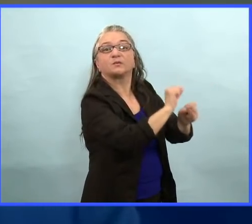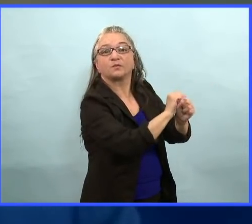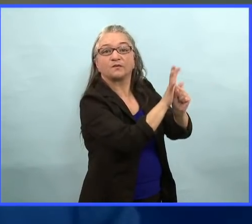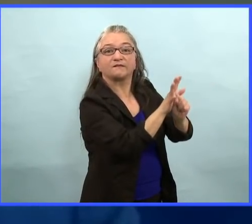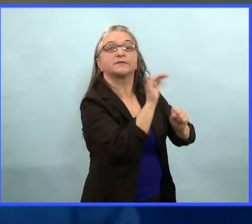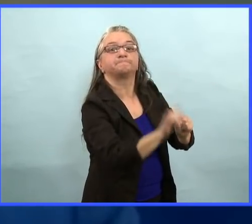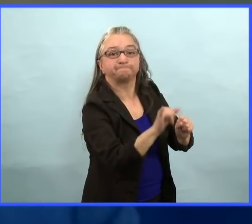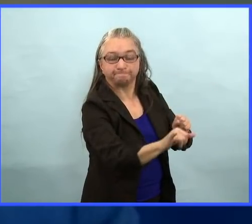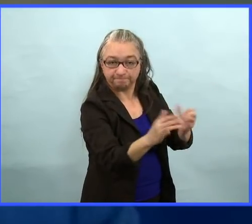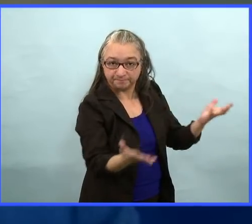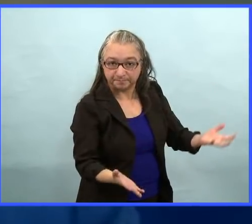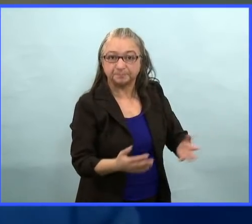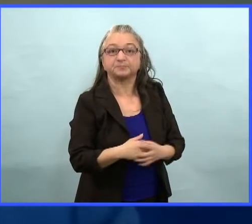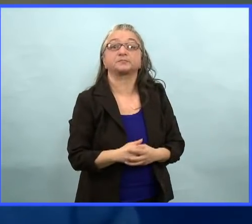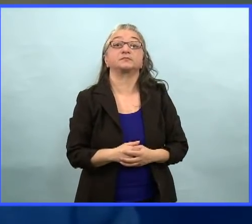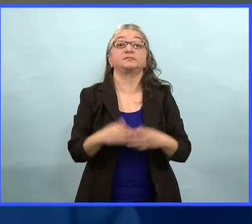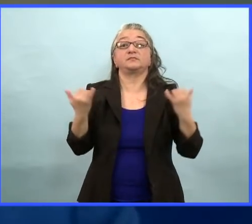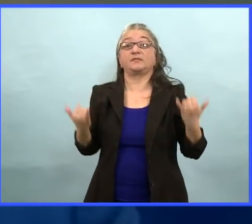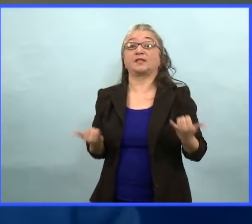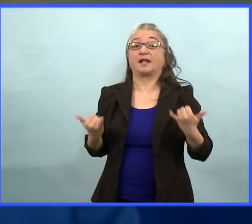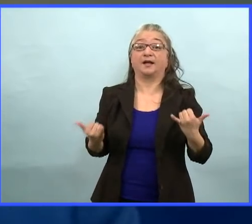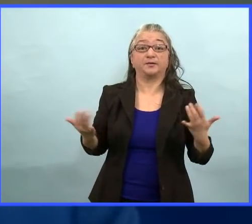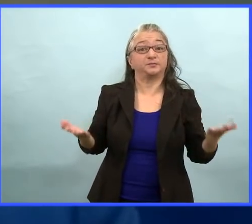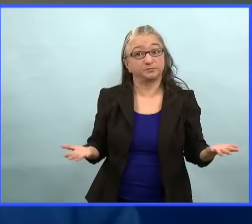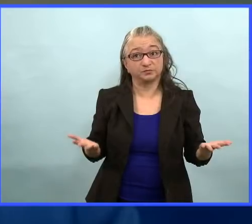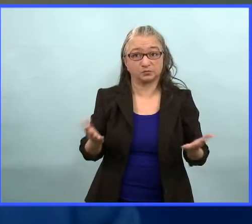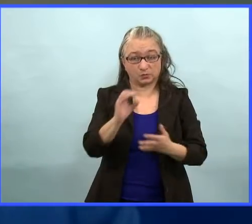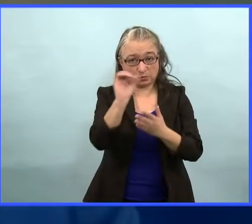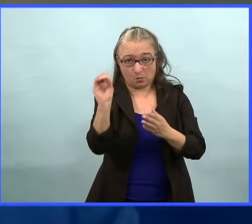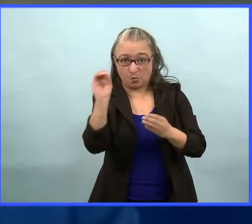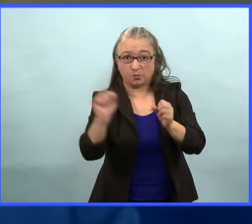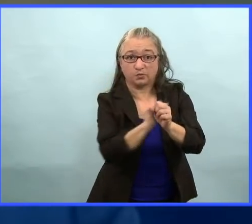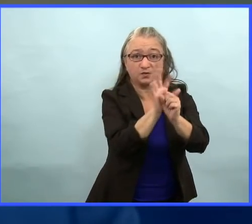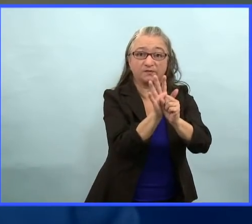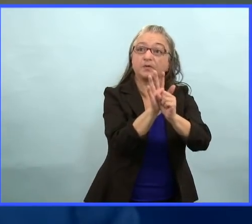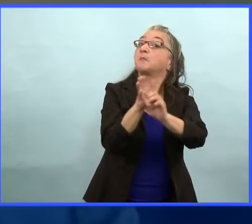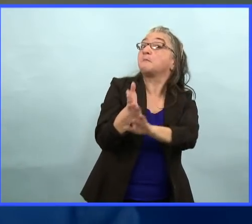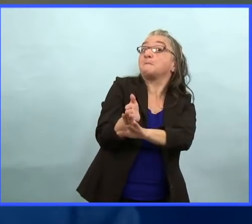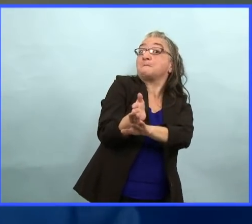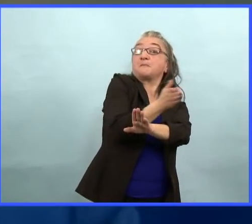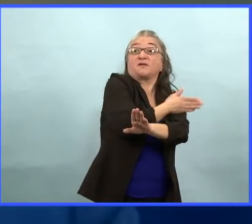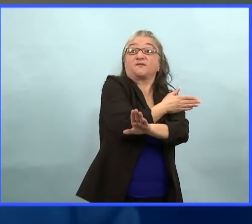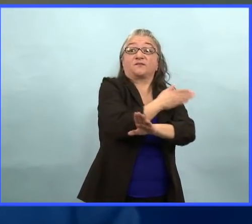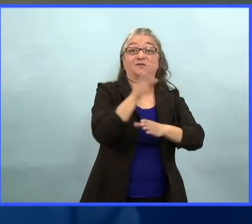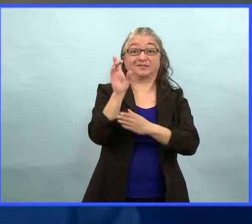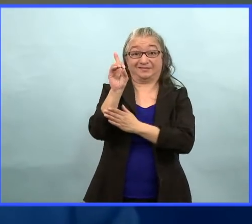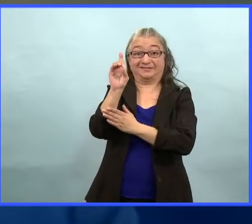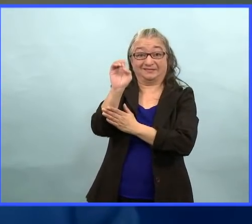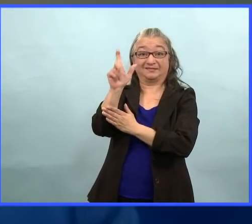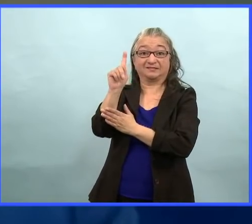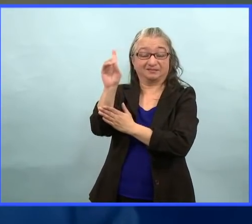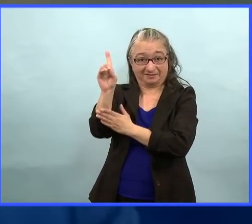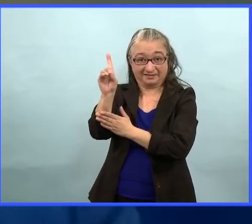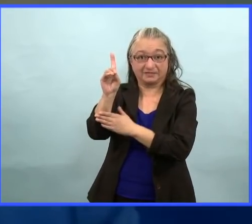delta to omicron three weeks ago there was an 80 20 split with 80 percent of covered positive